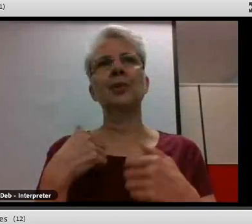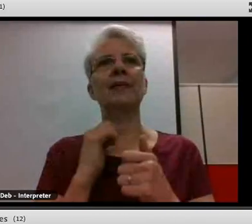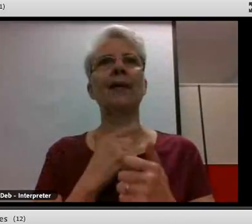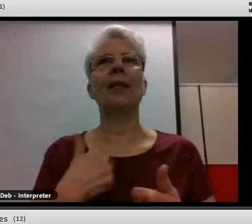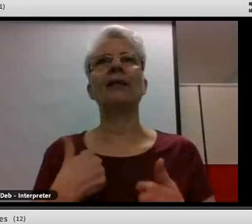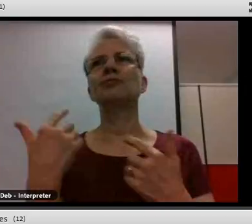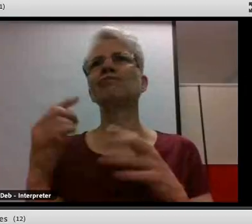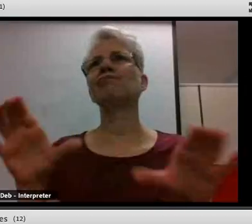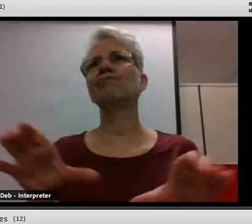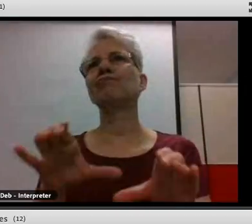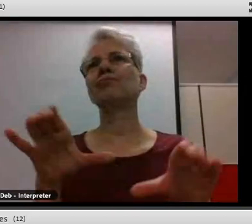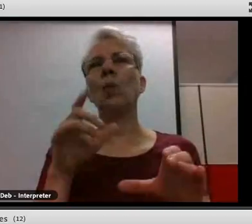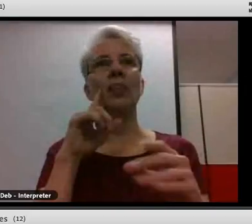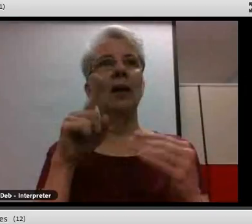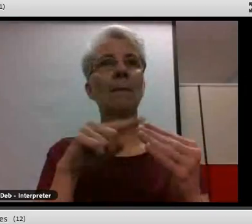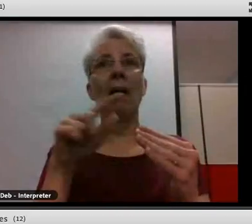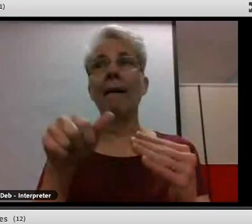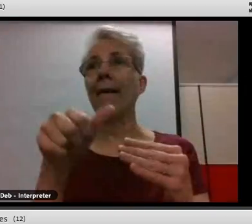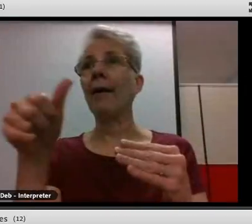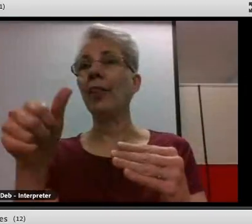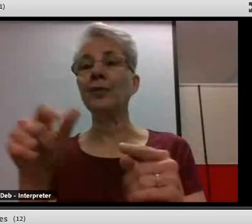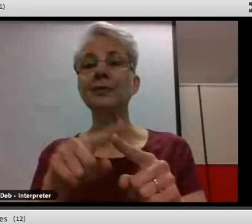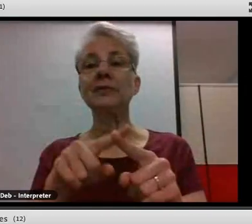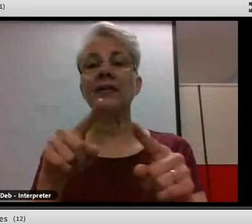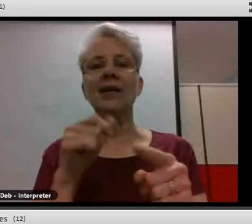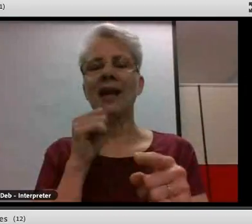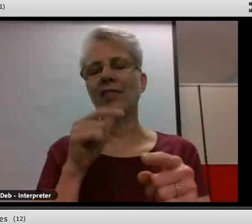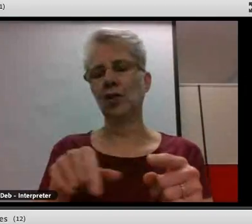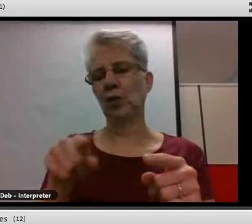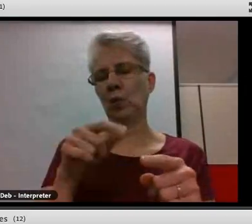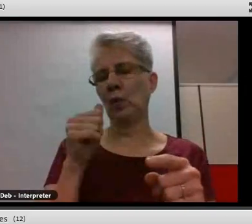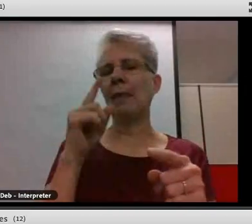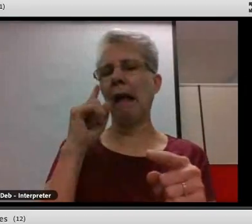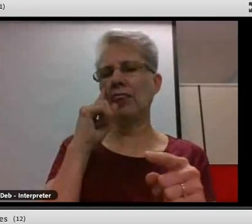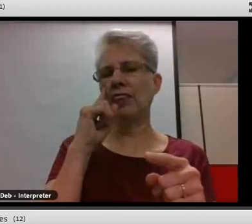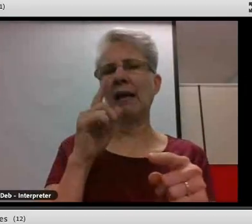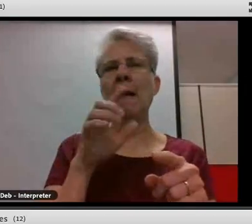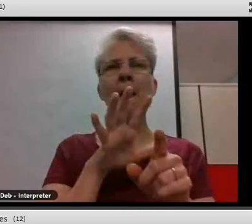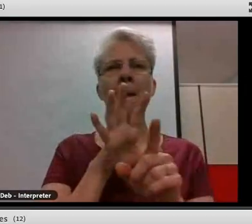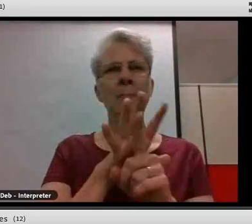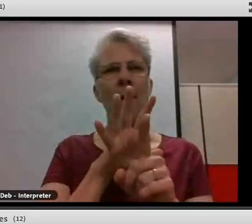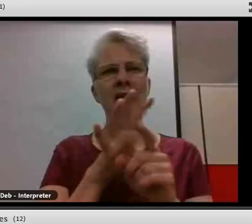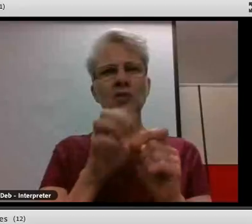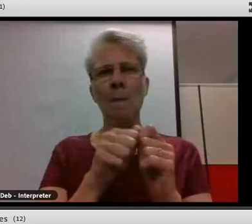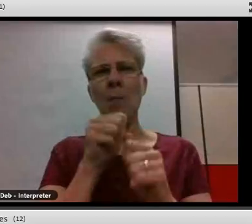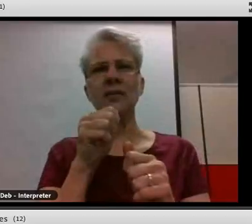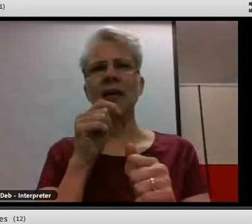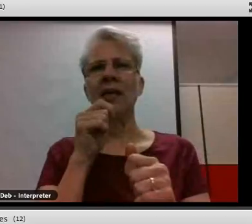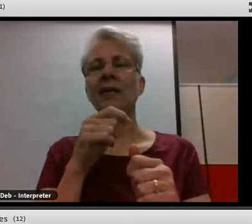and that can give you an even more specific definition, so in terms of services,